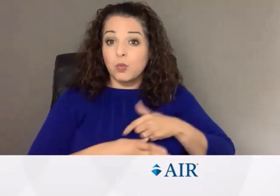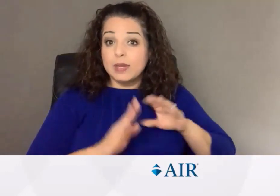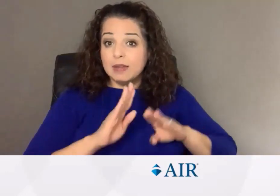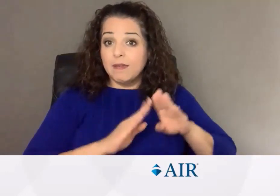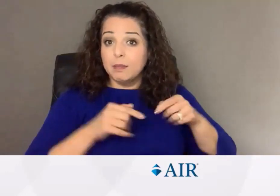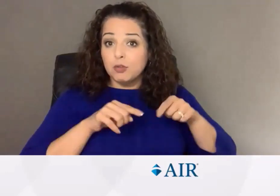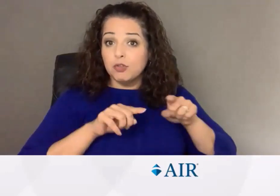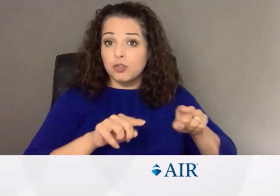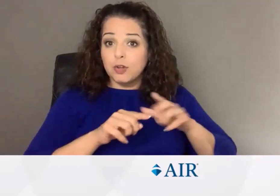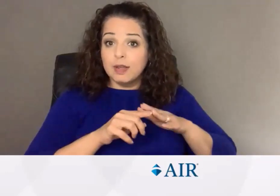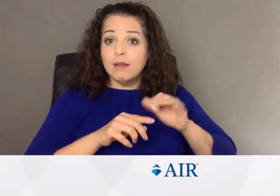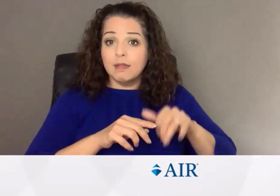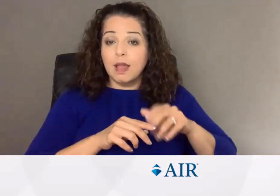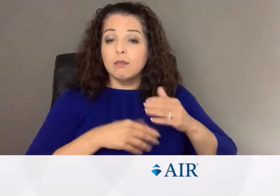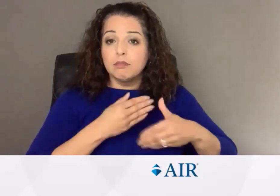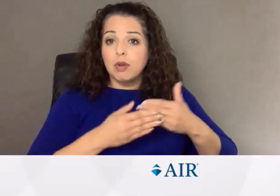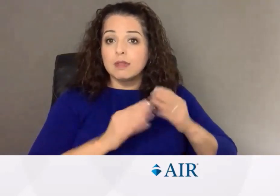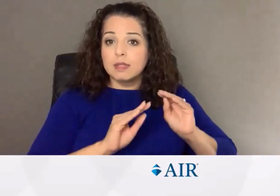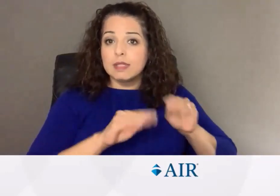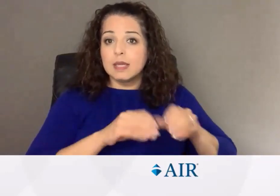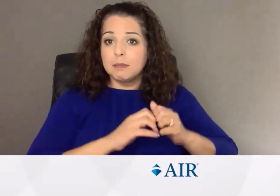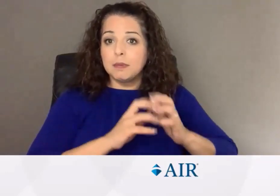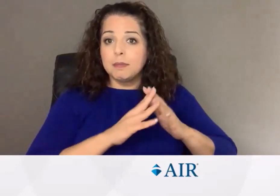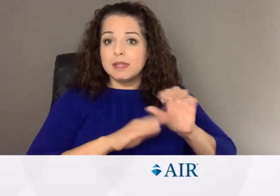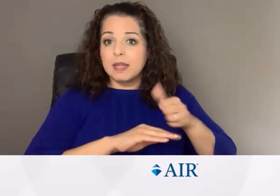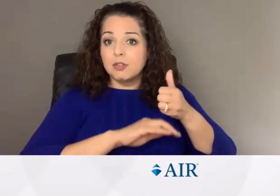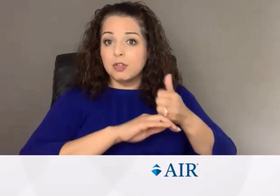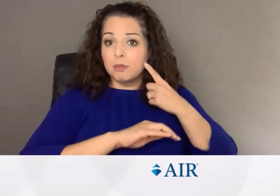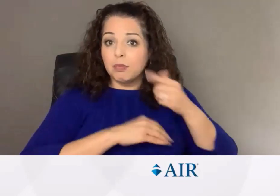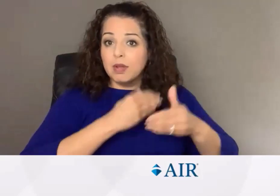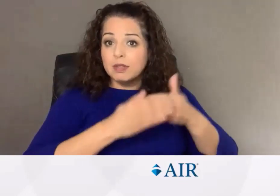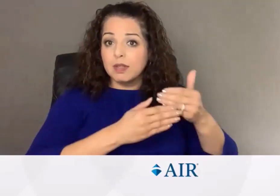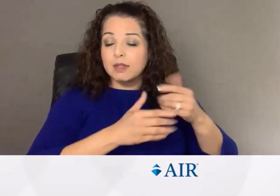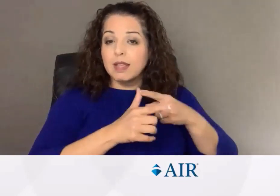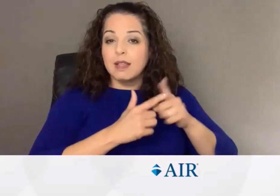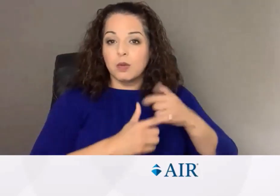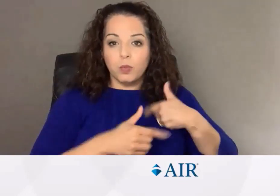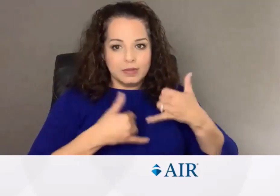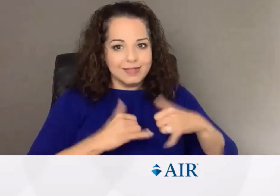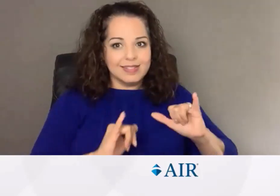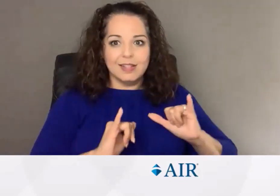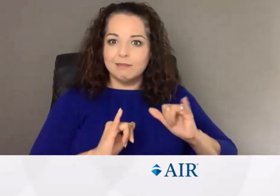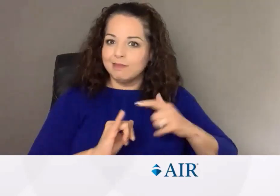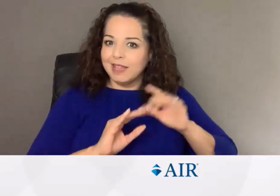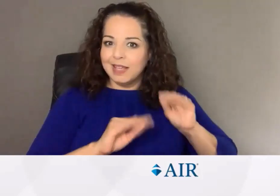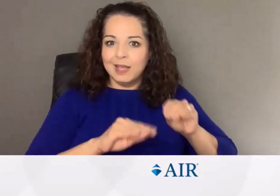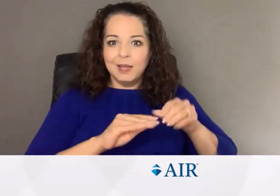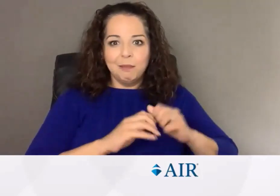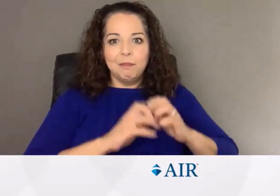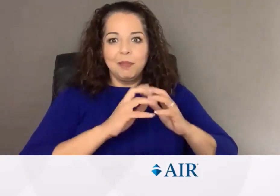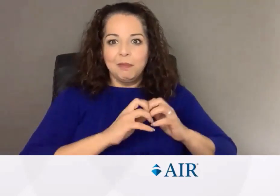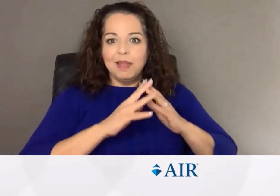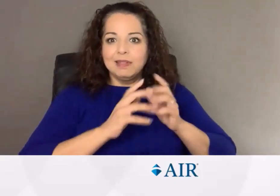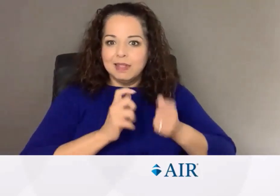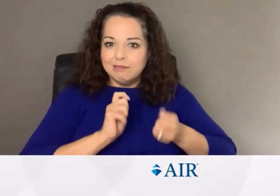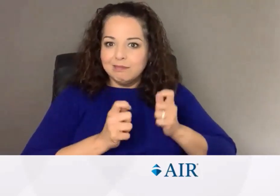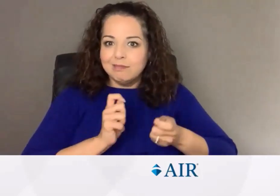of the implementation process. And we're kind of still implementing the program and addressing barriers as they come.